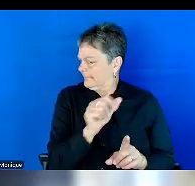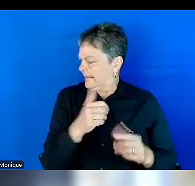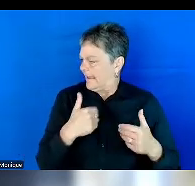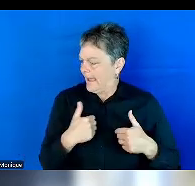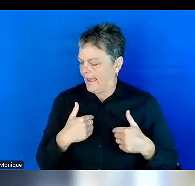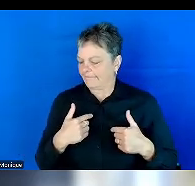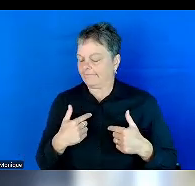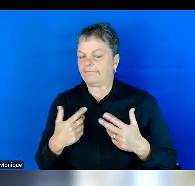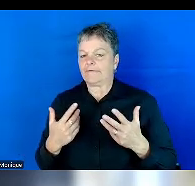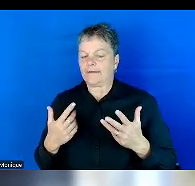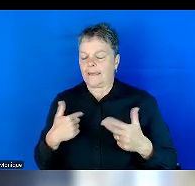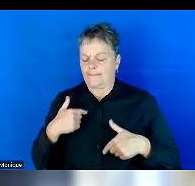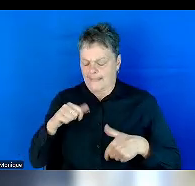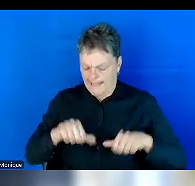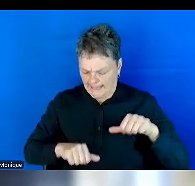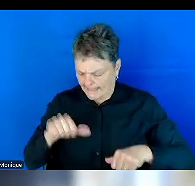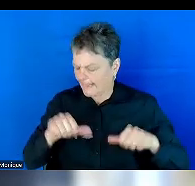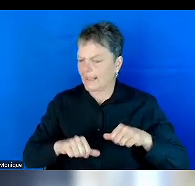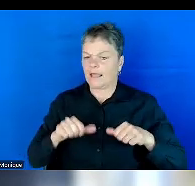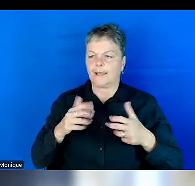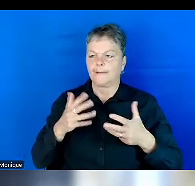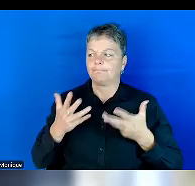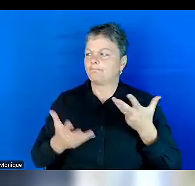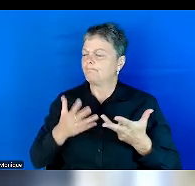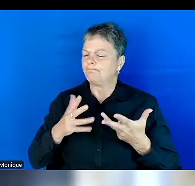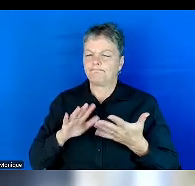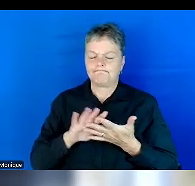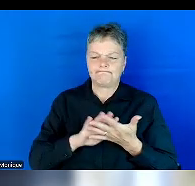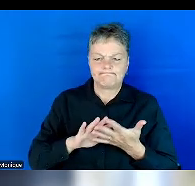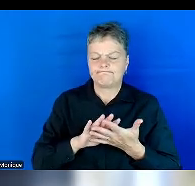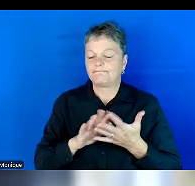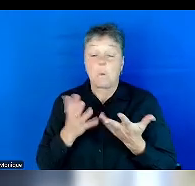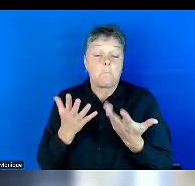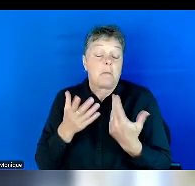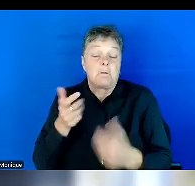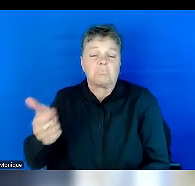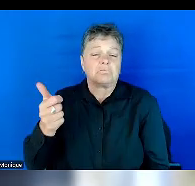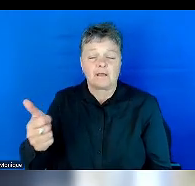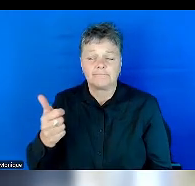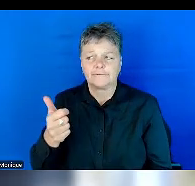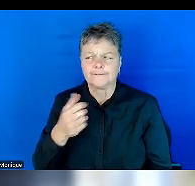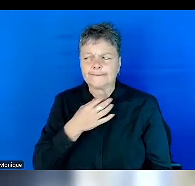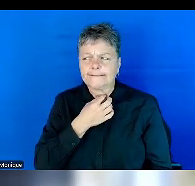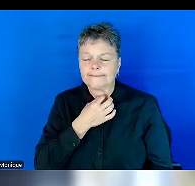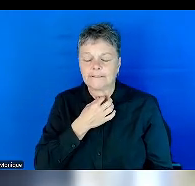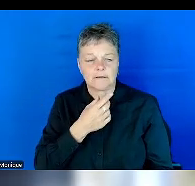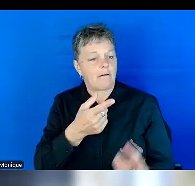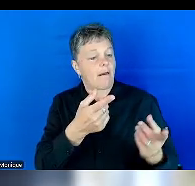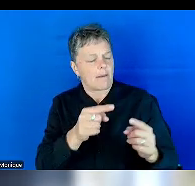they are not sure about how to or they have a question that is that came up with their case